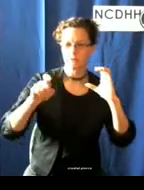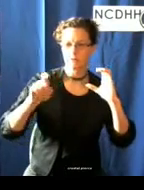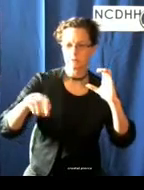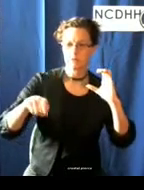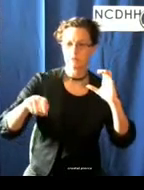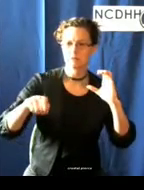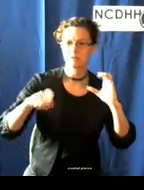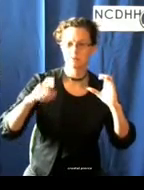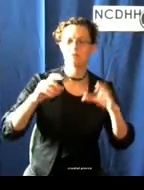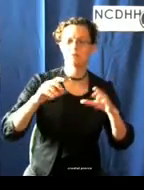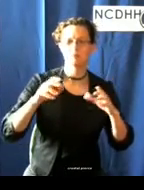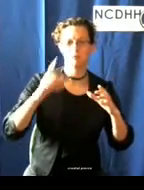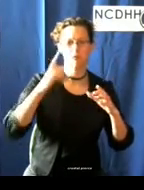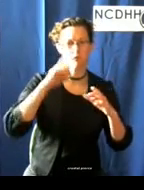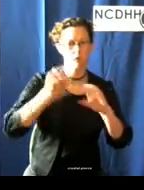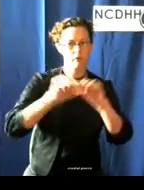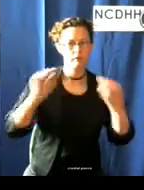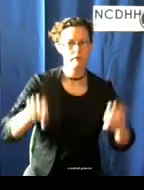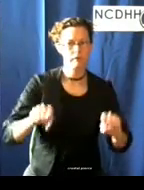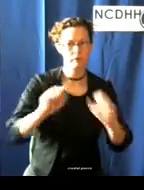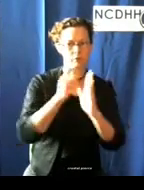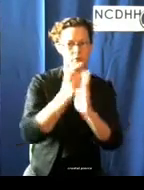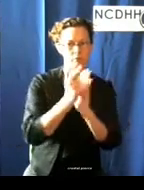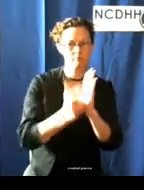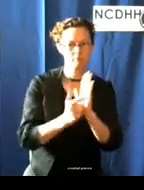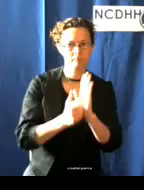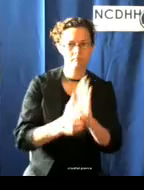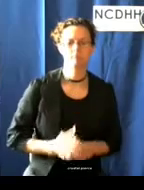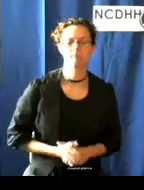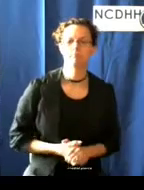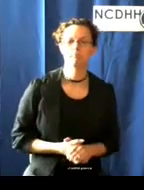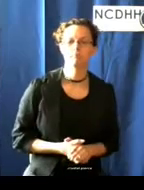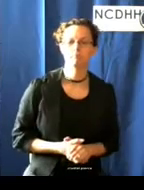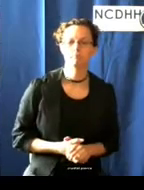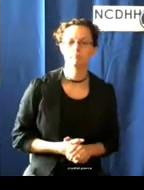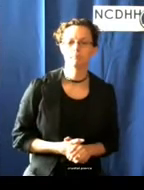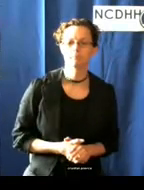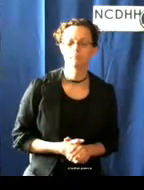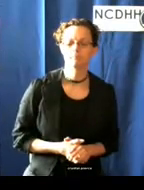NOW THERE ARE A NUMBER OF LEGAL CONCERNS THAT WE ADDRESS IN THE